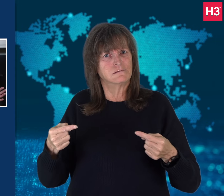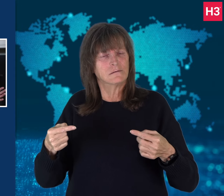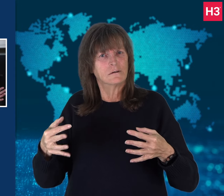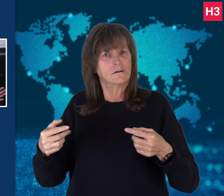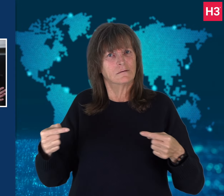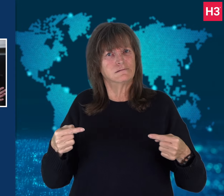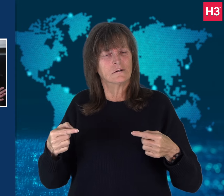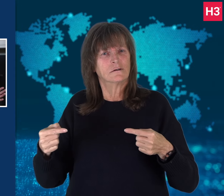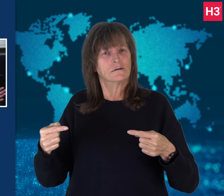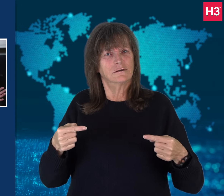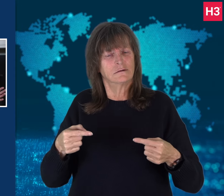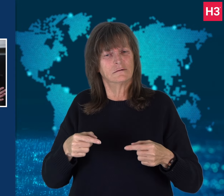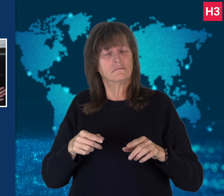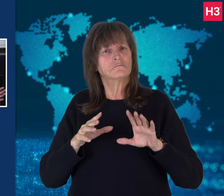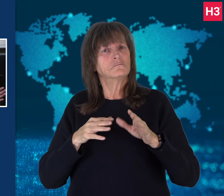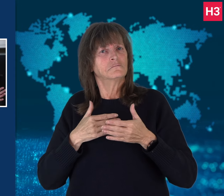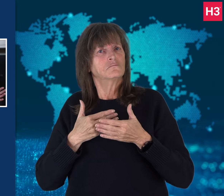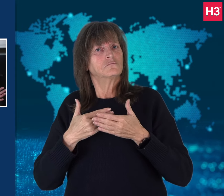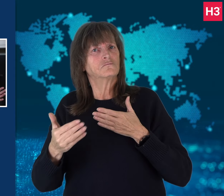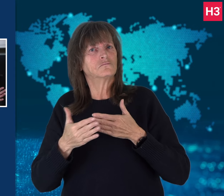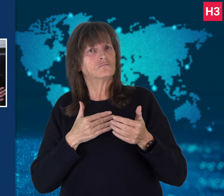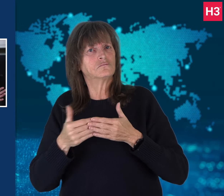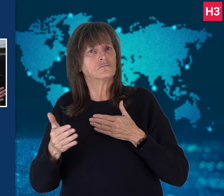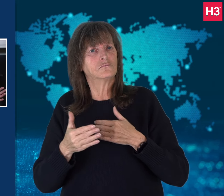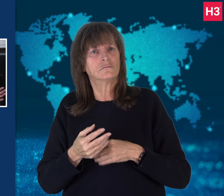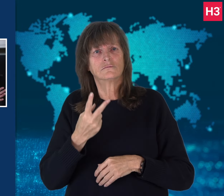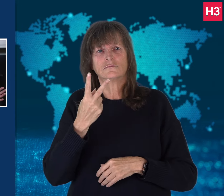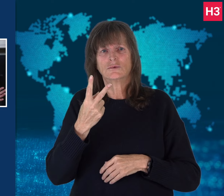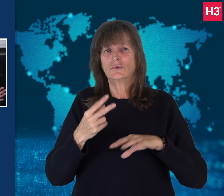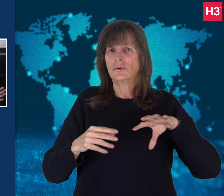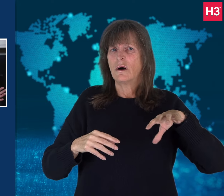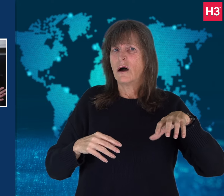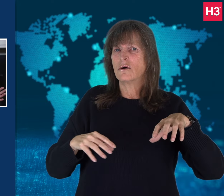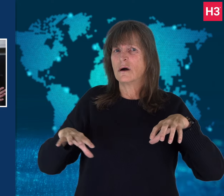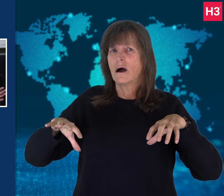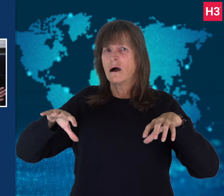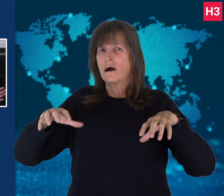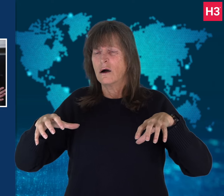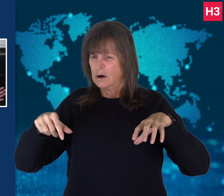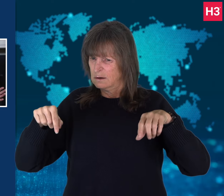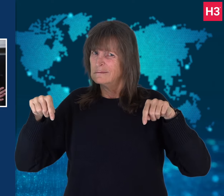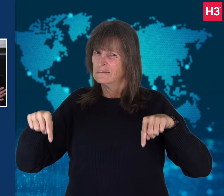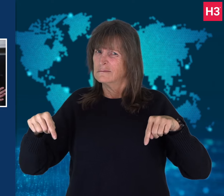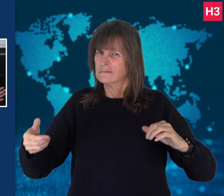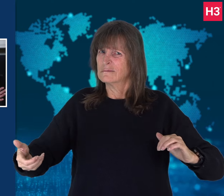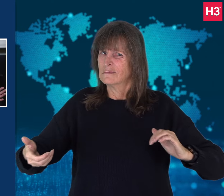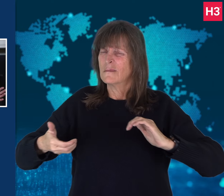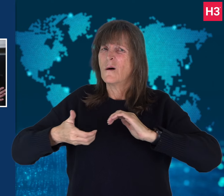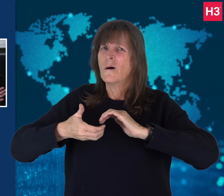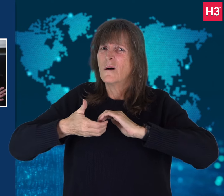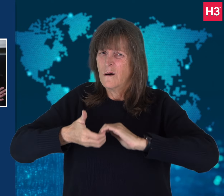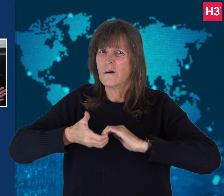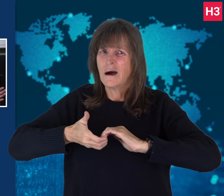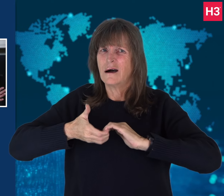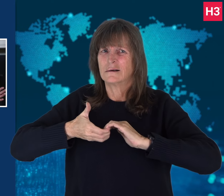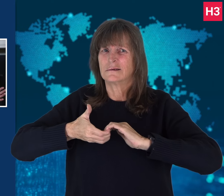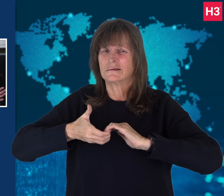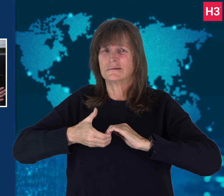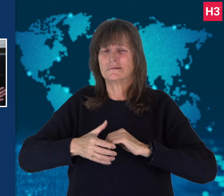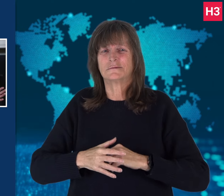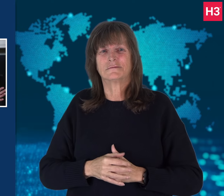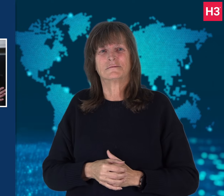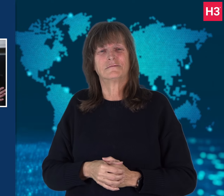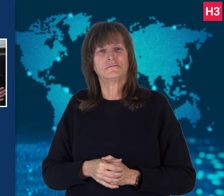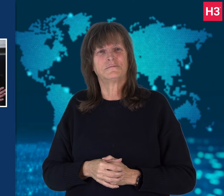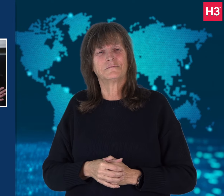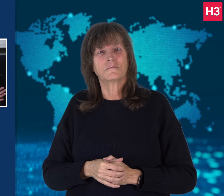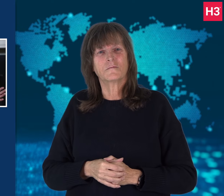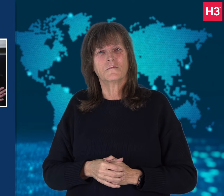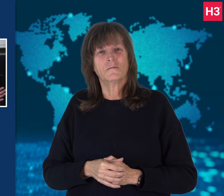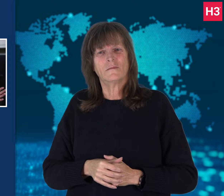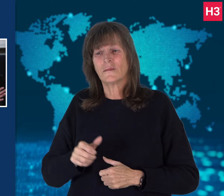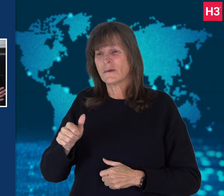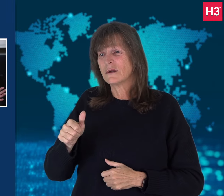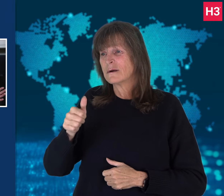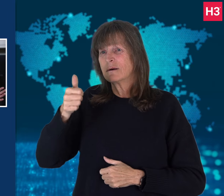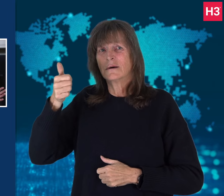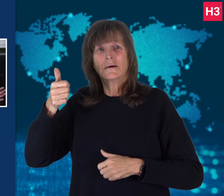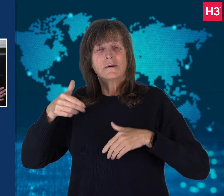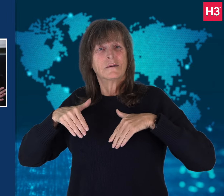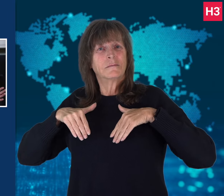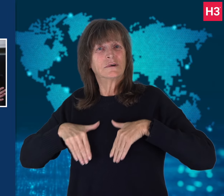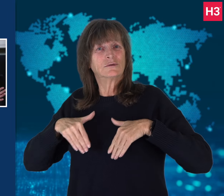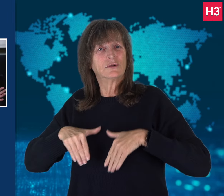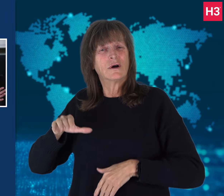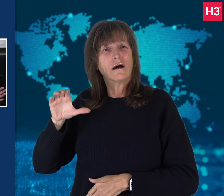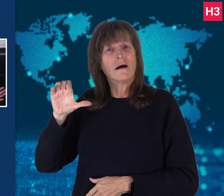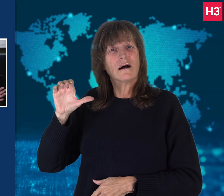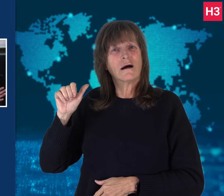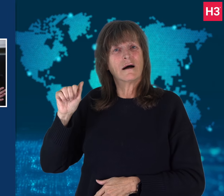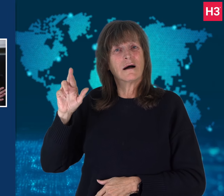even though the two countries are close allies. Prime Minister Carney